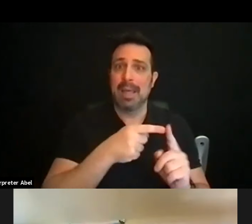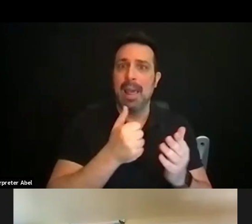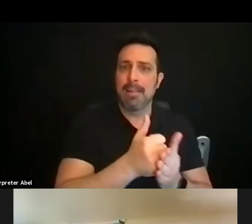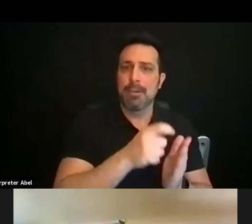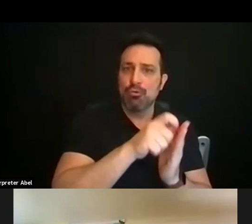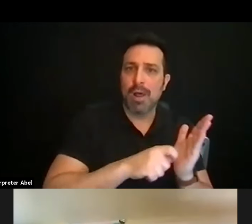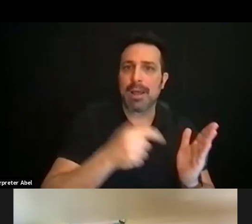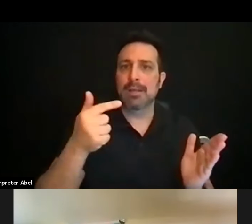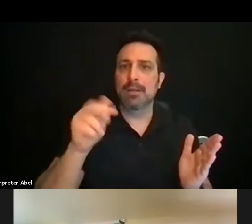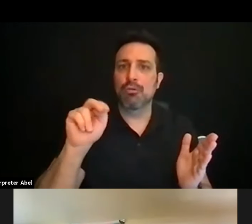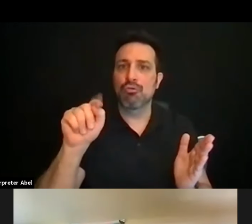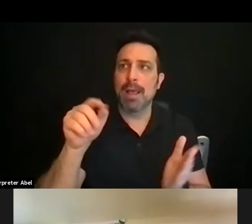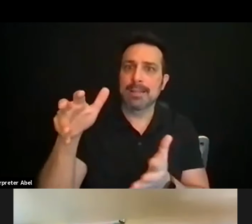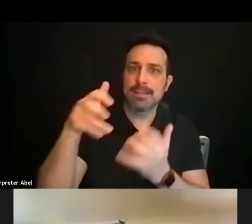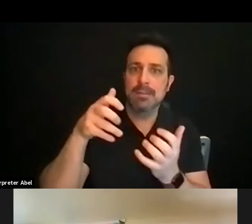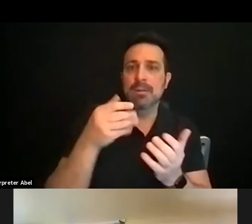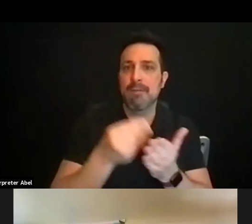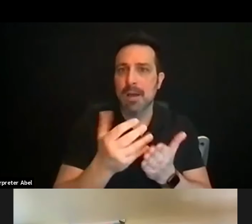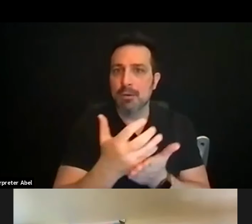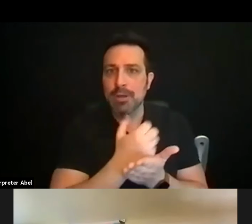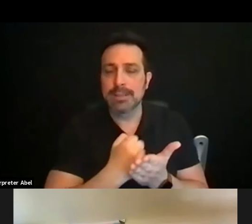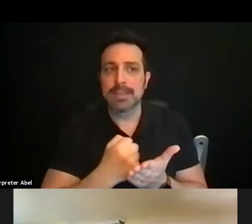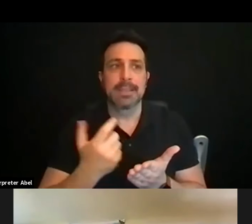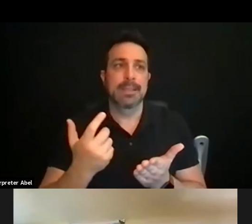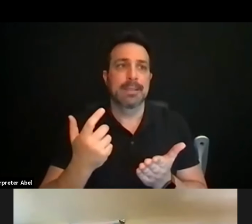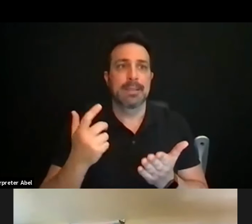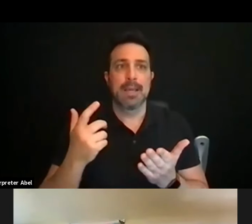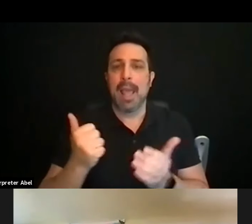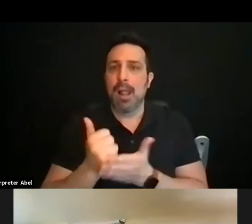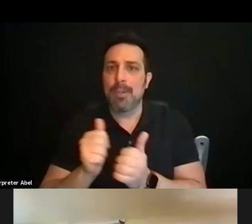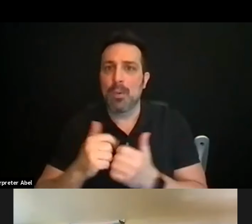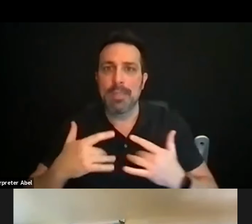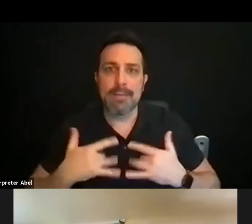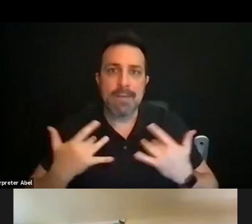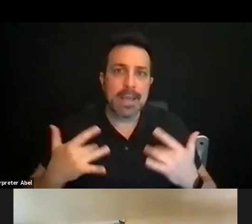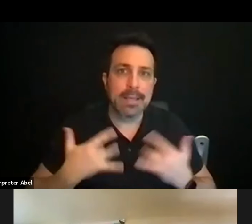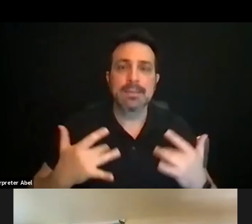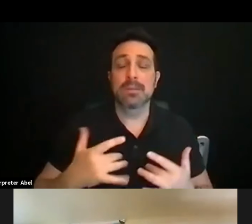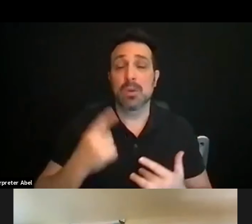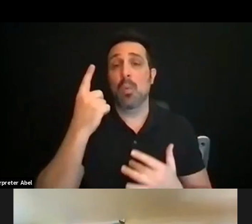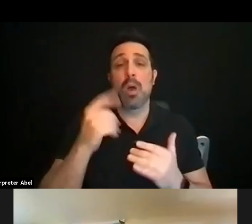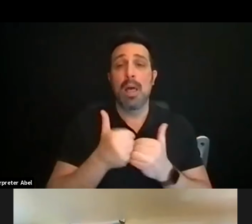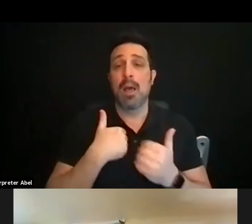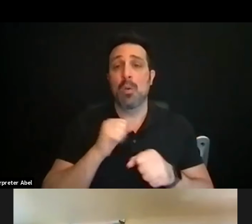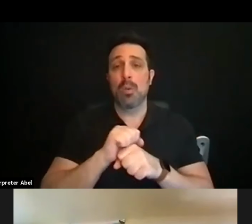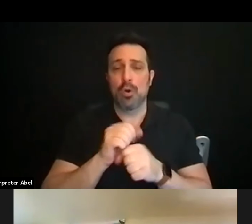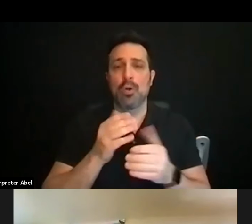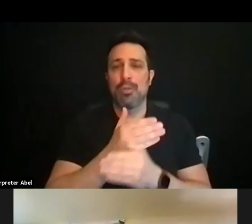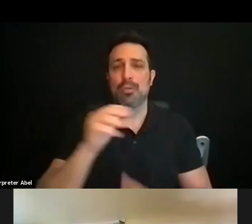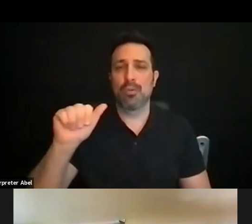impact in the